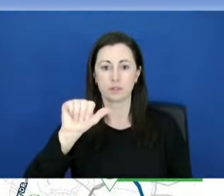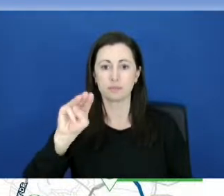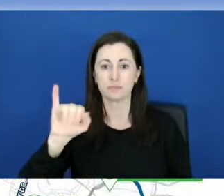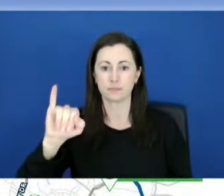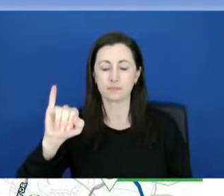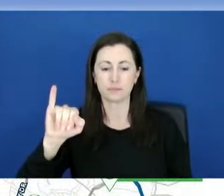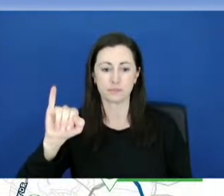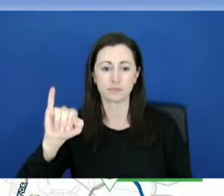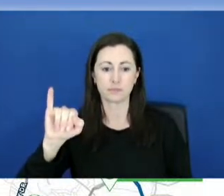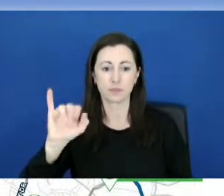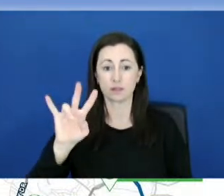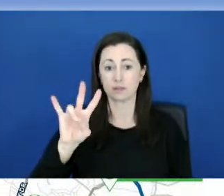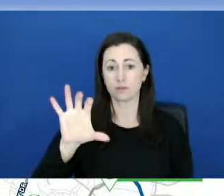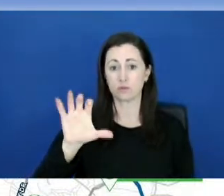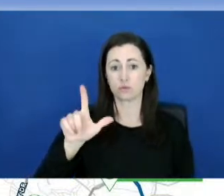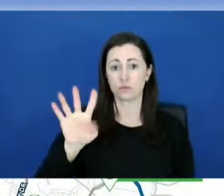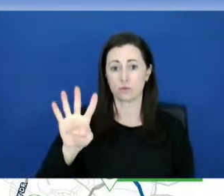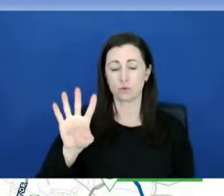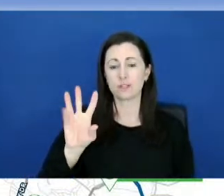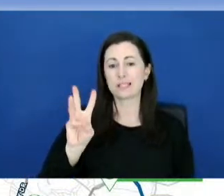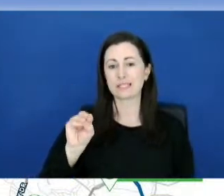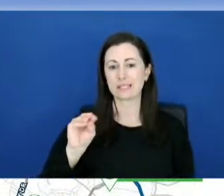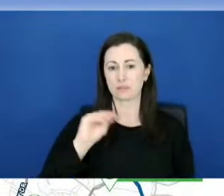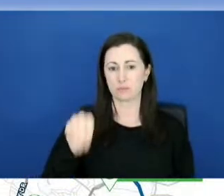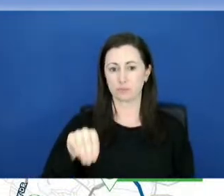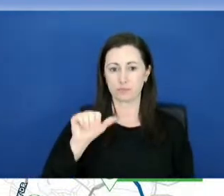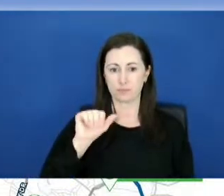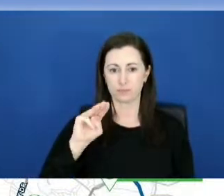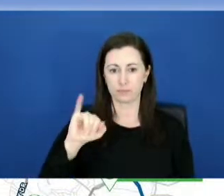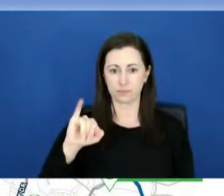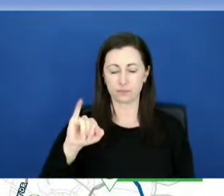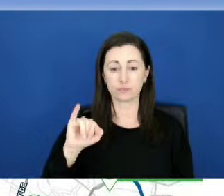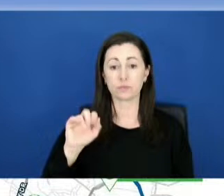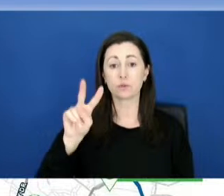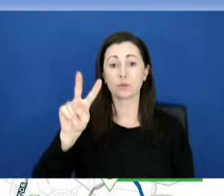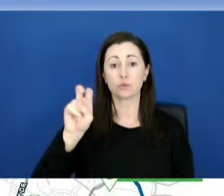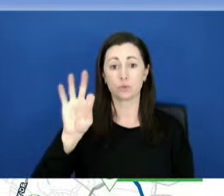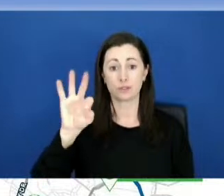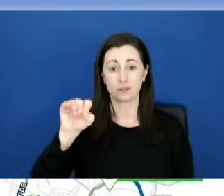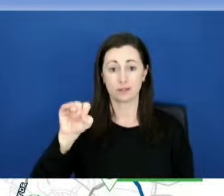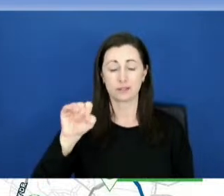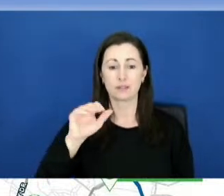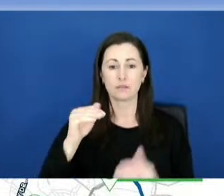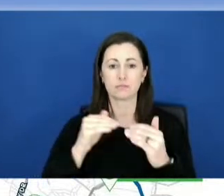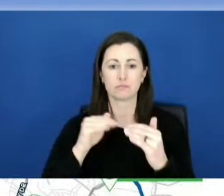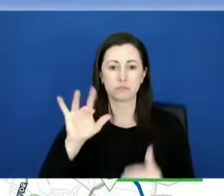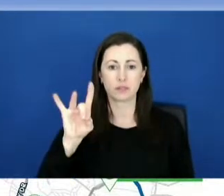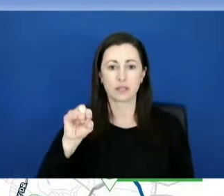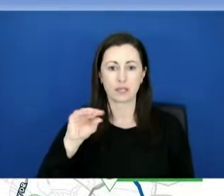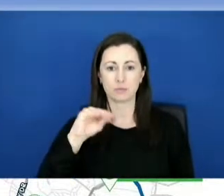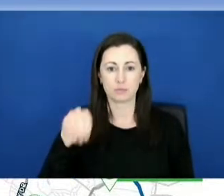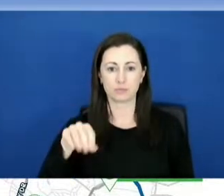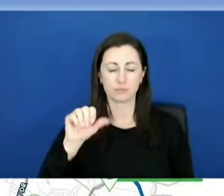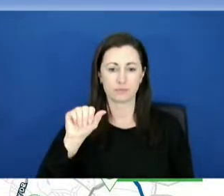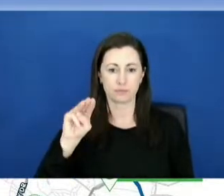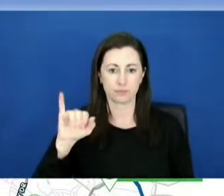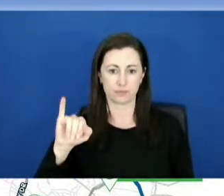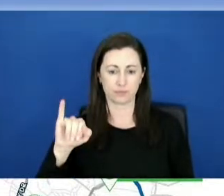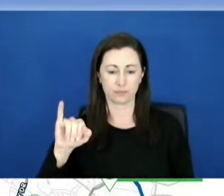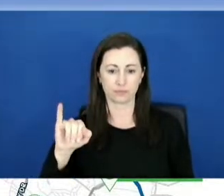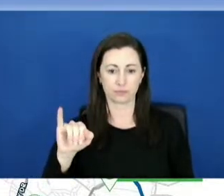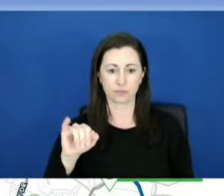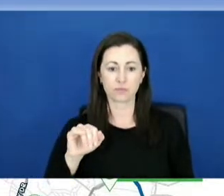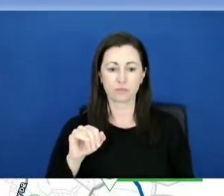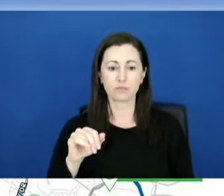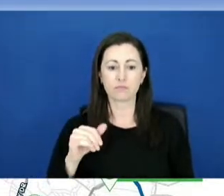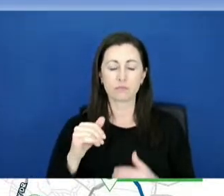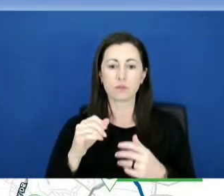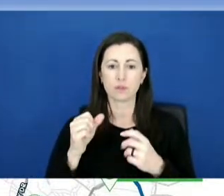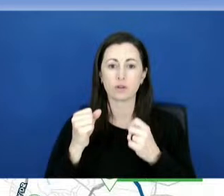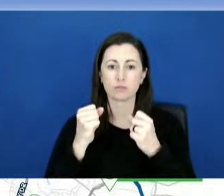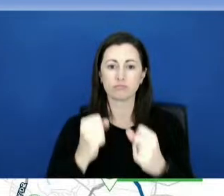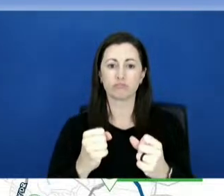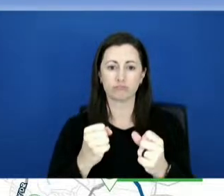AVAILABLE AT 30% AMI BELOW 724